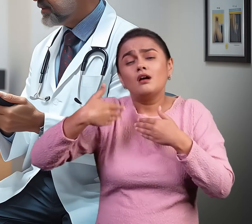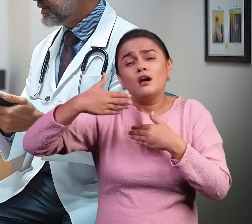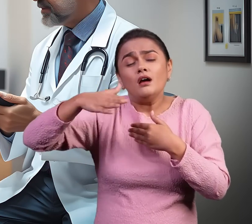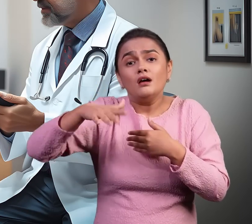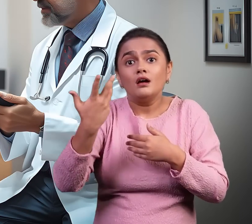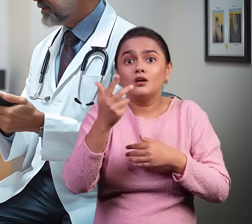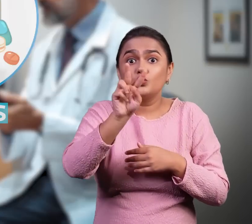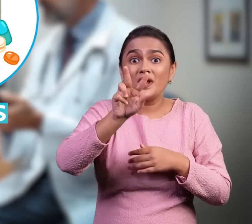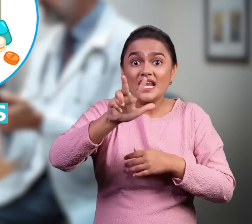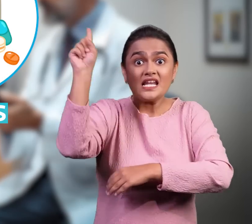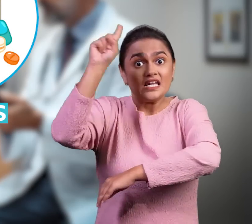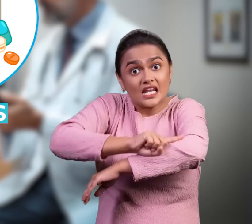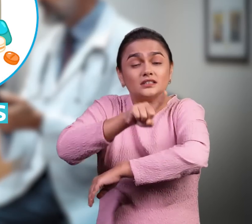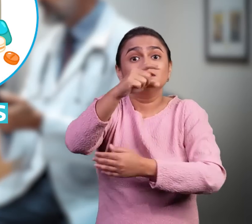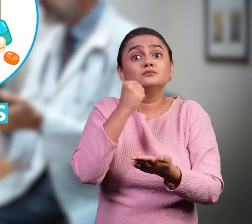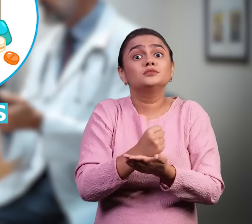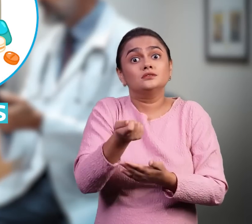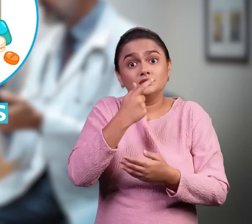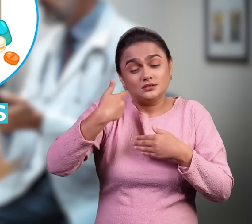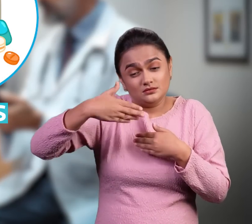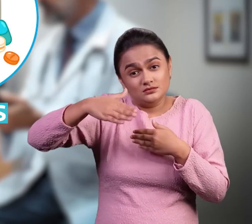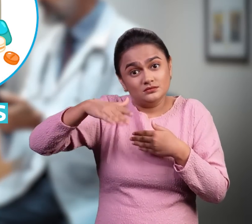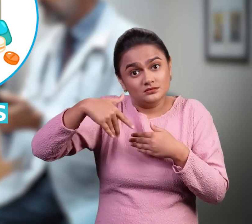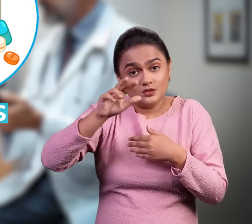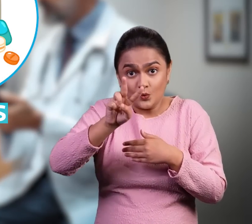You have to complete the course of 28 days.